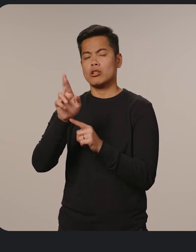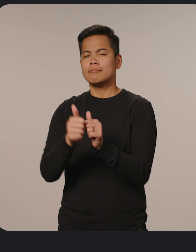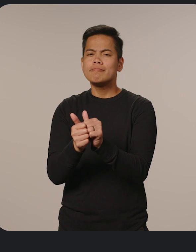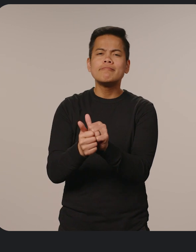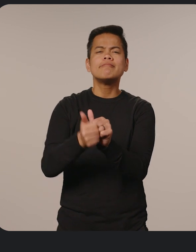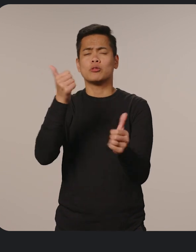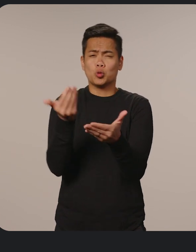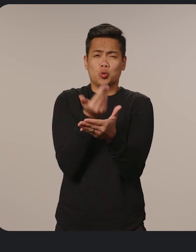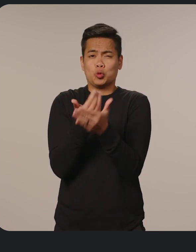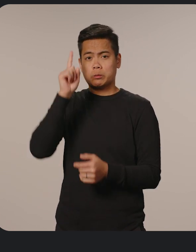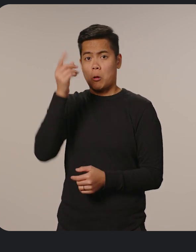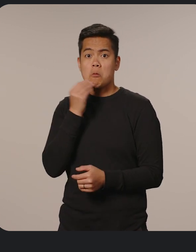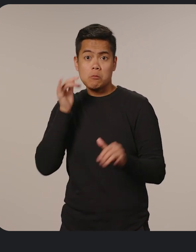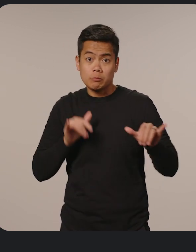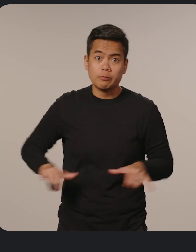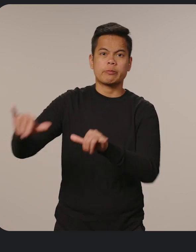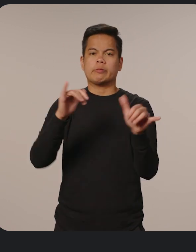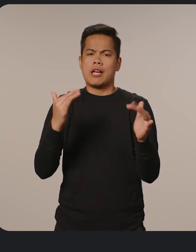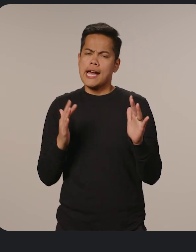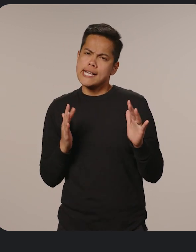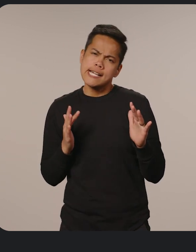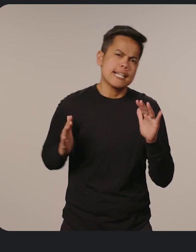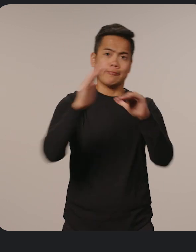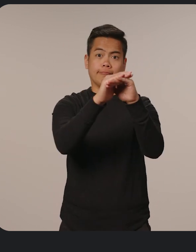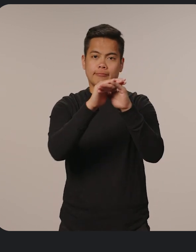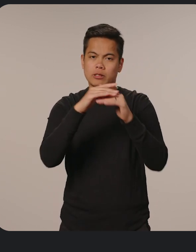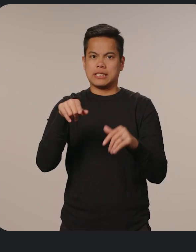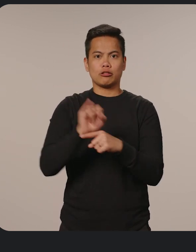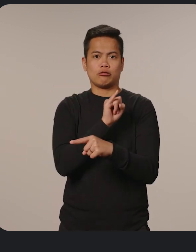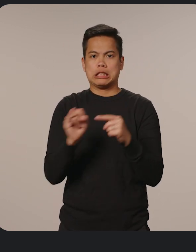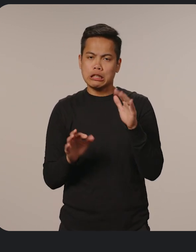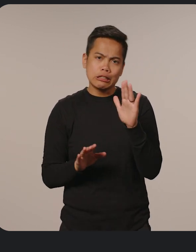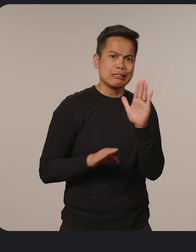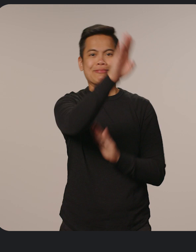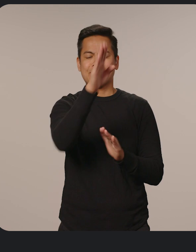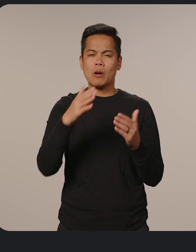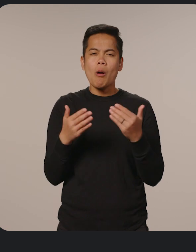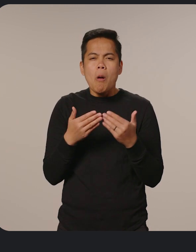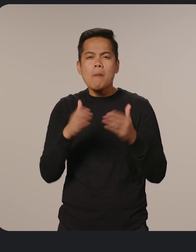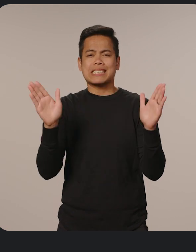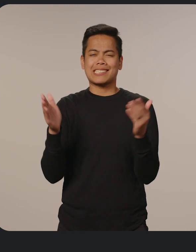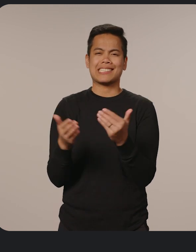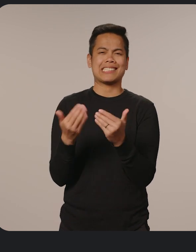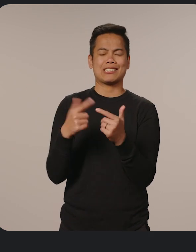will only accelerate the overall industry growth by bringing ease of use, openness, and choice.